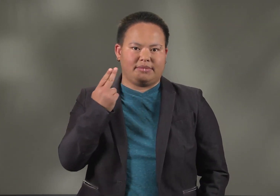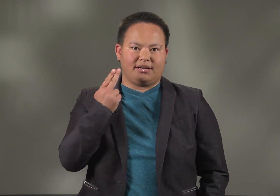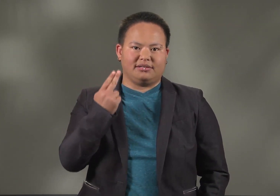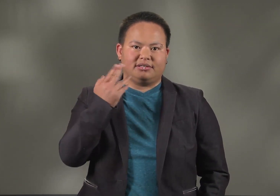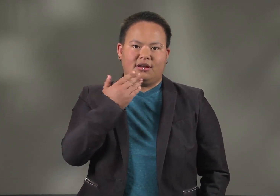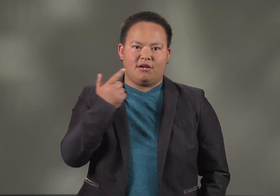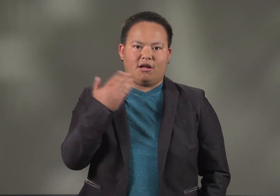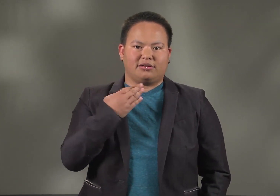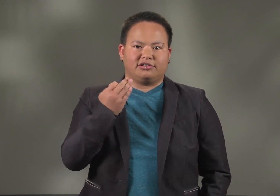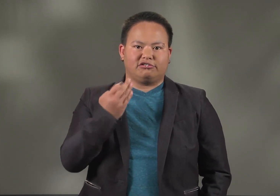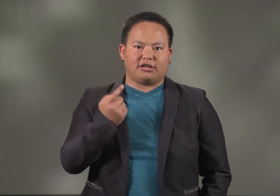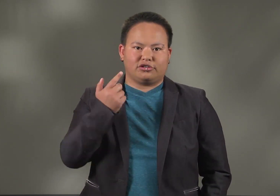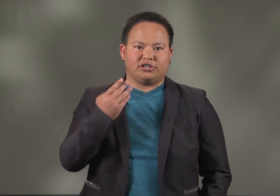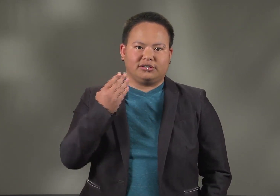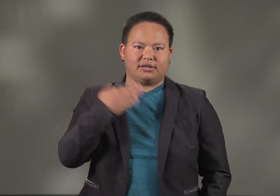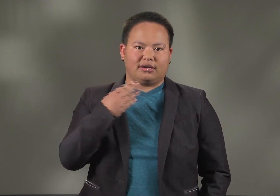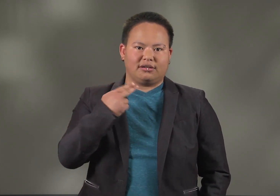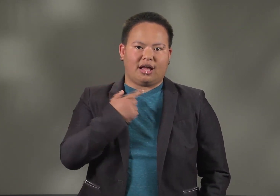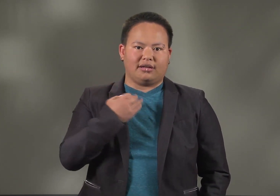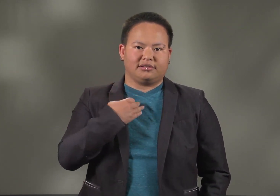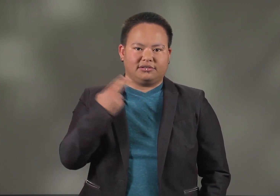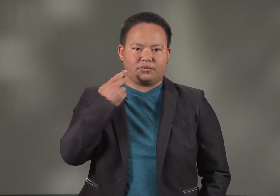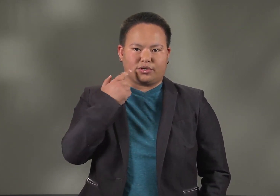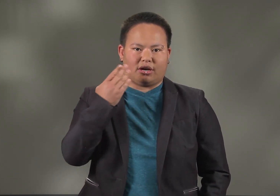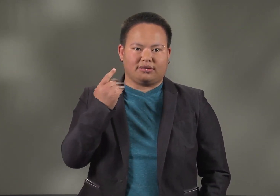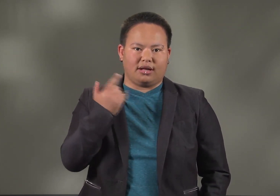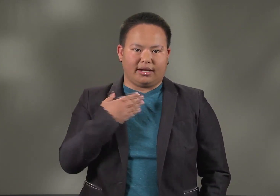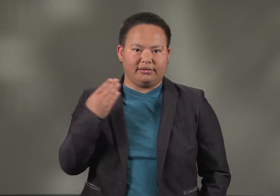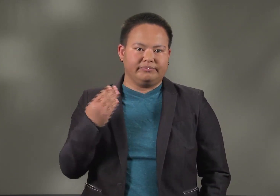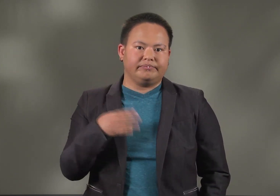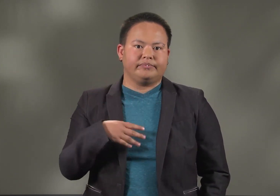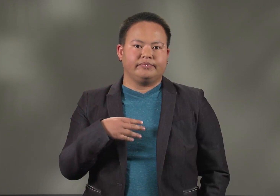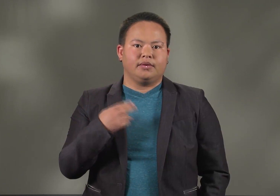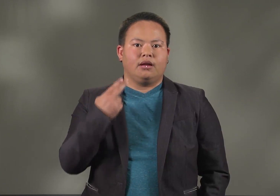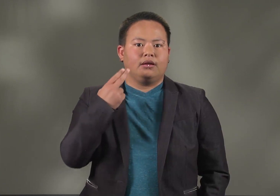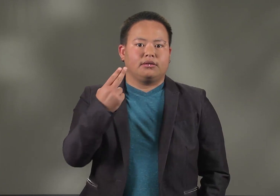because all instruction and classes were online.